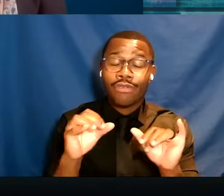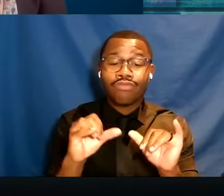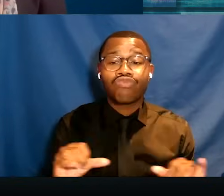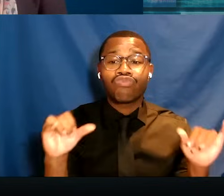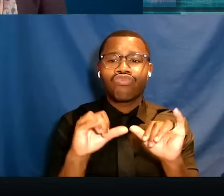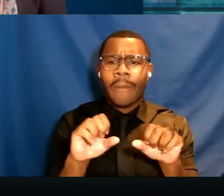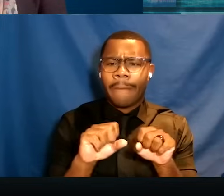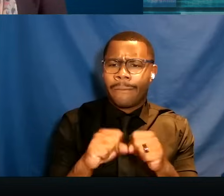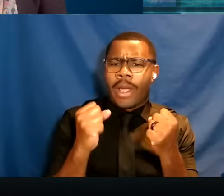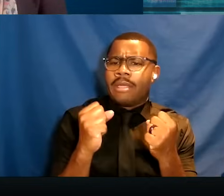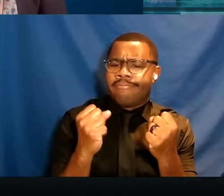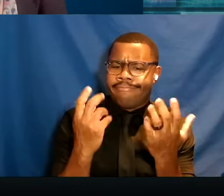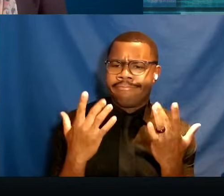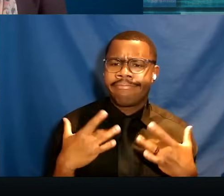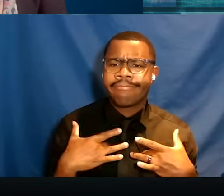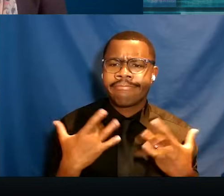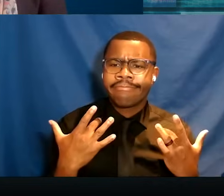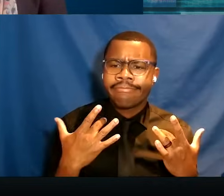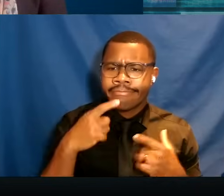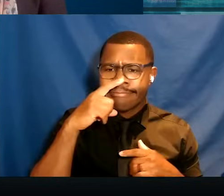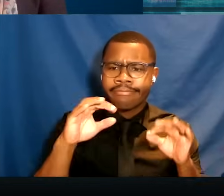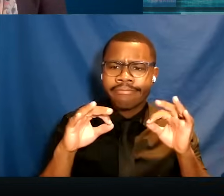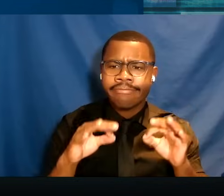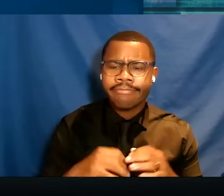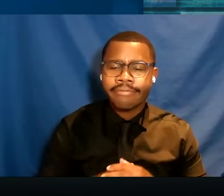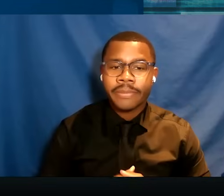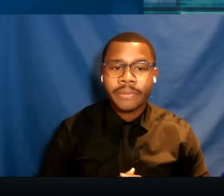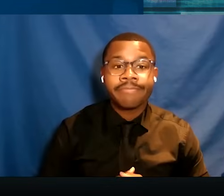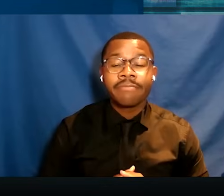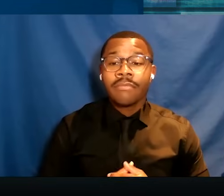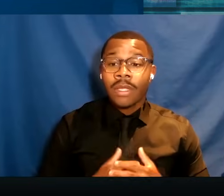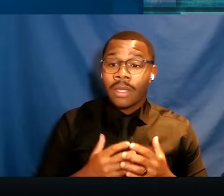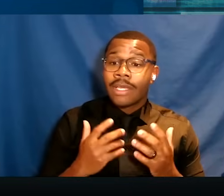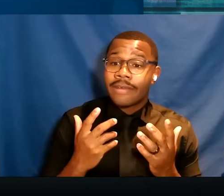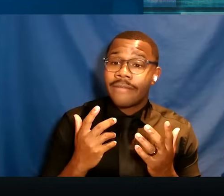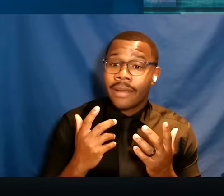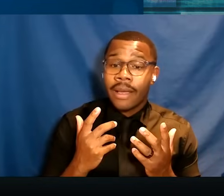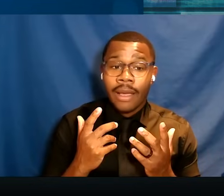in terms of breaking the pattern and why is that important? Well, the way it has traditionally happened